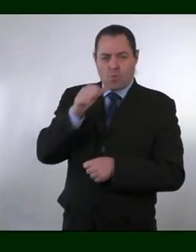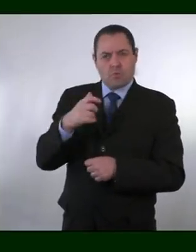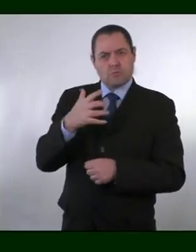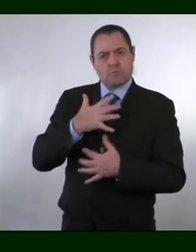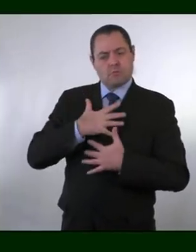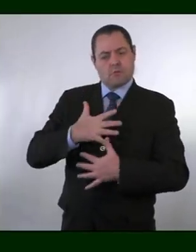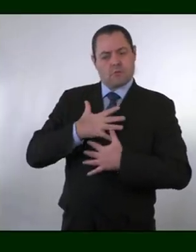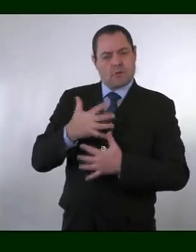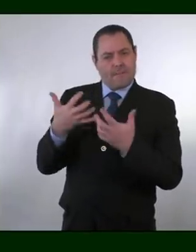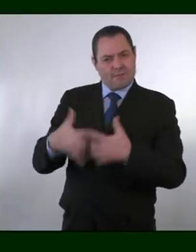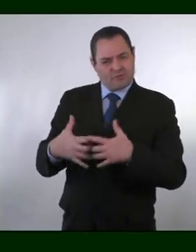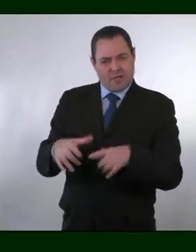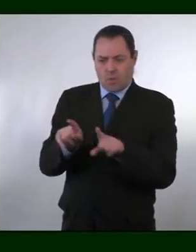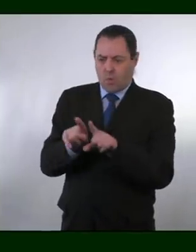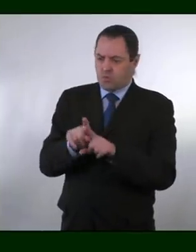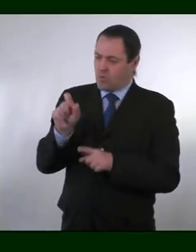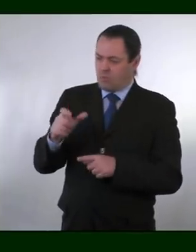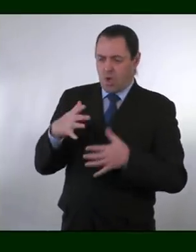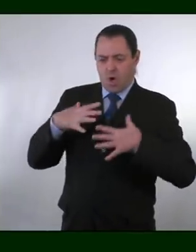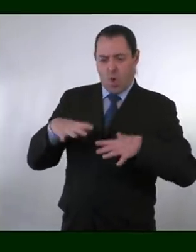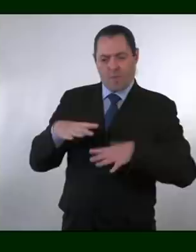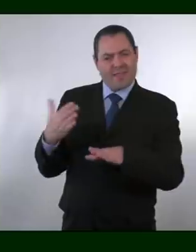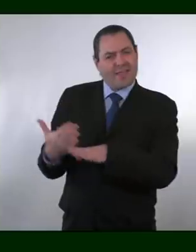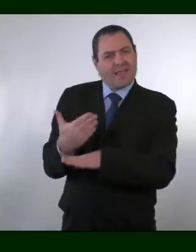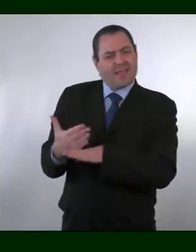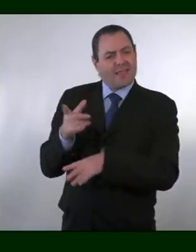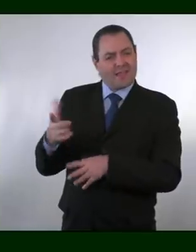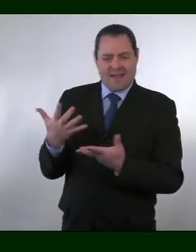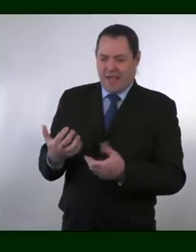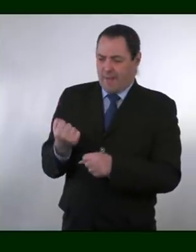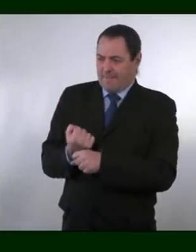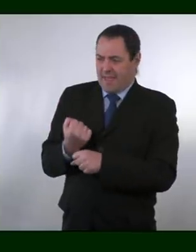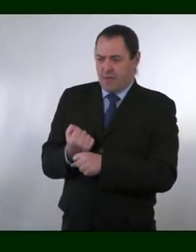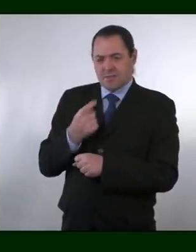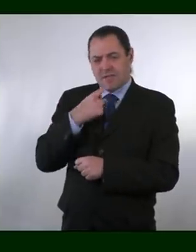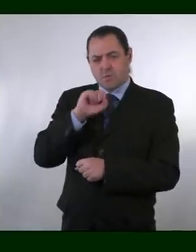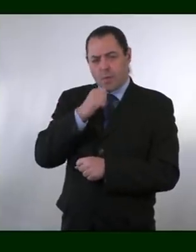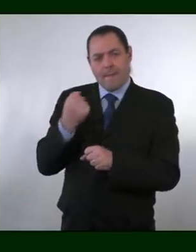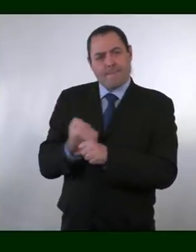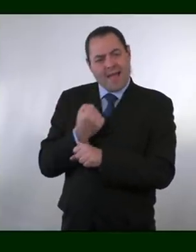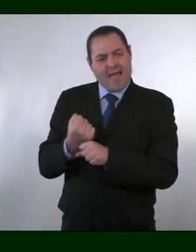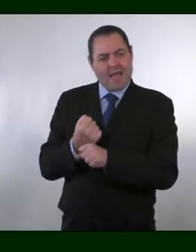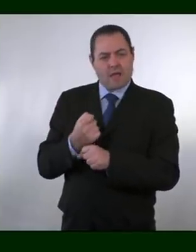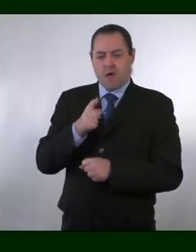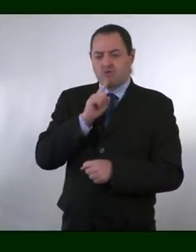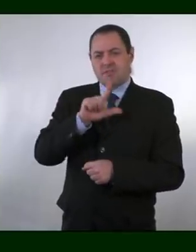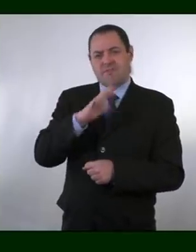clothing manufacturing company that offered to make 175 gowns per week and whose current